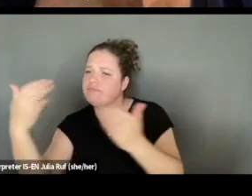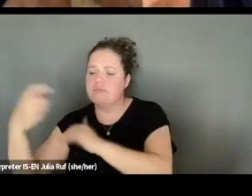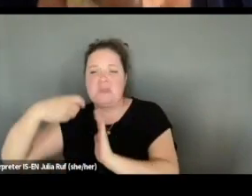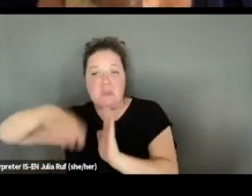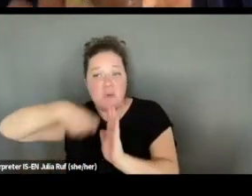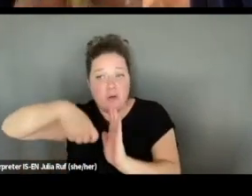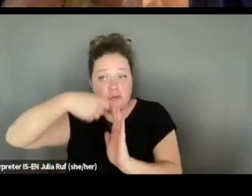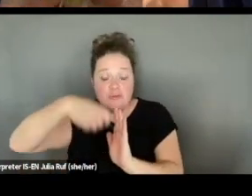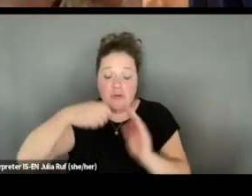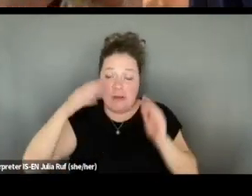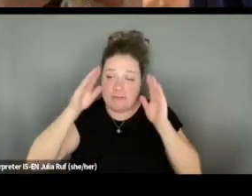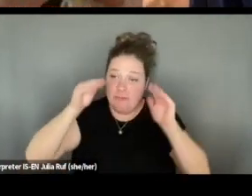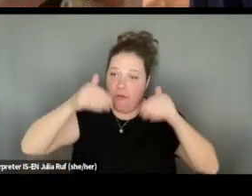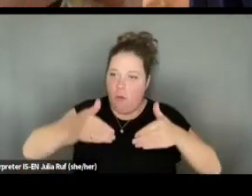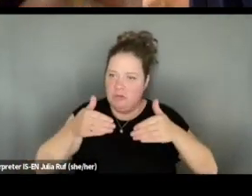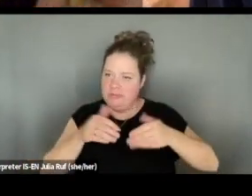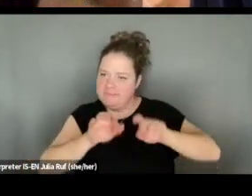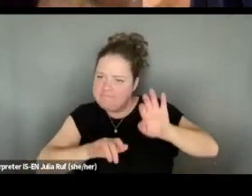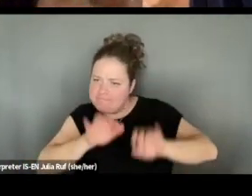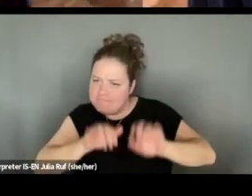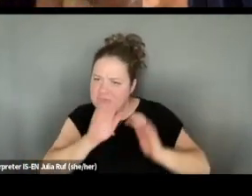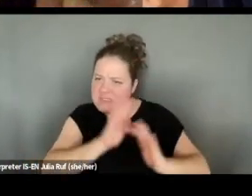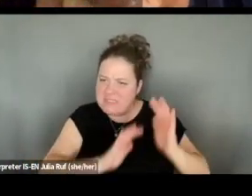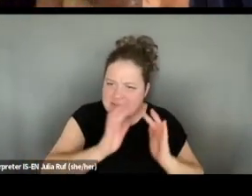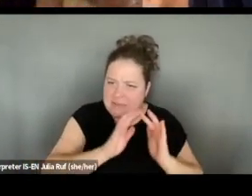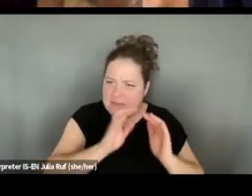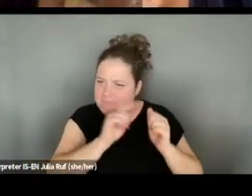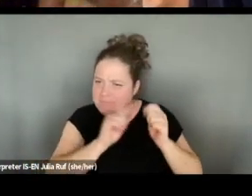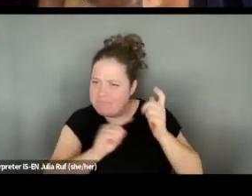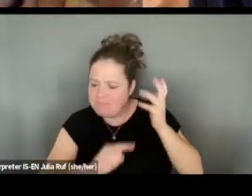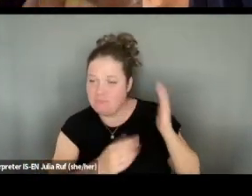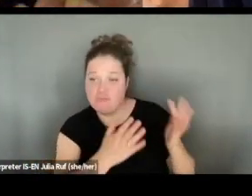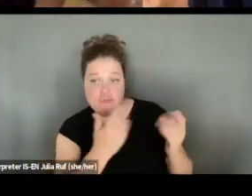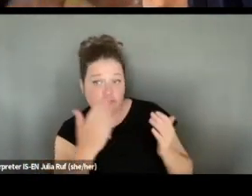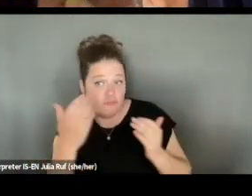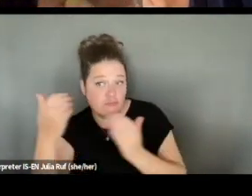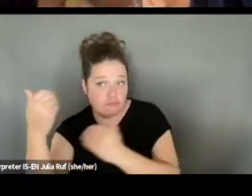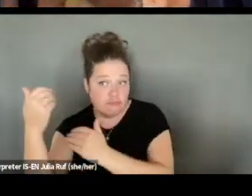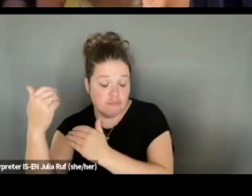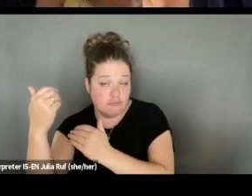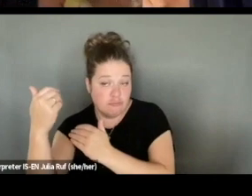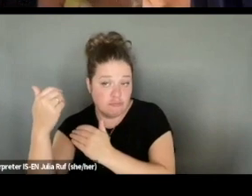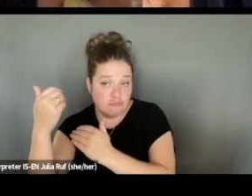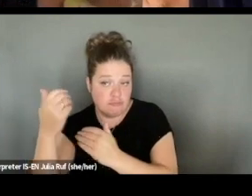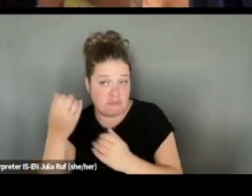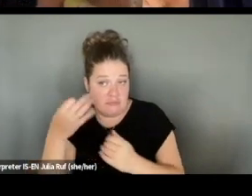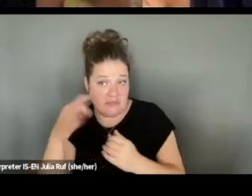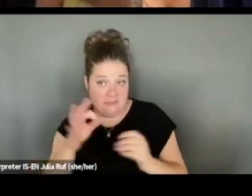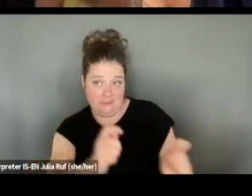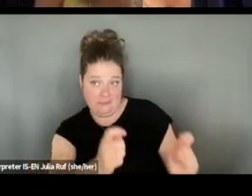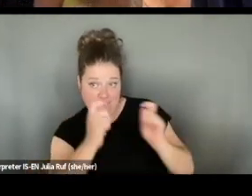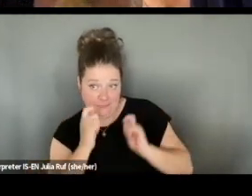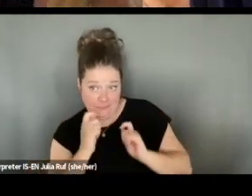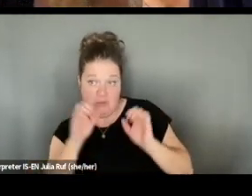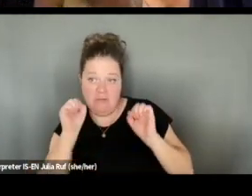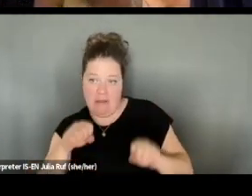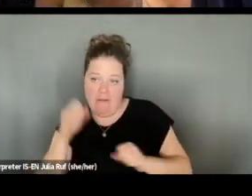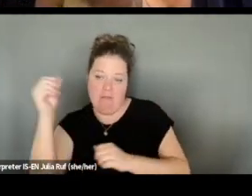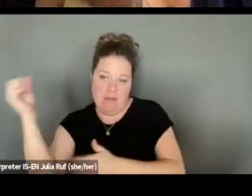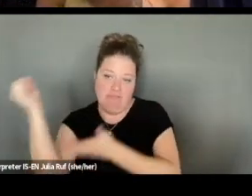for projects focusing on this specific area. And these days, many of those calls have to do with climate change and things like that,